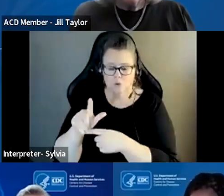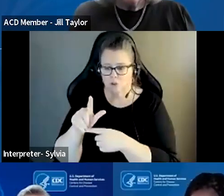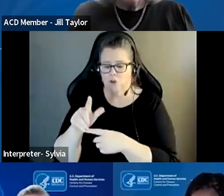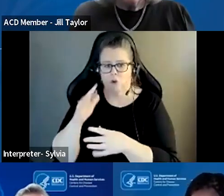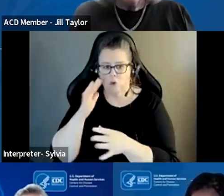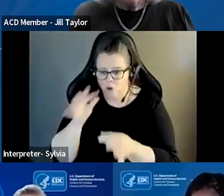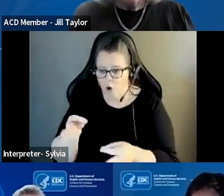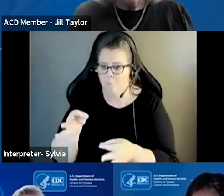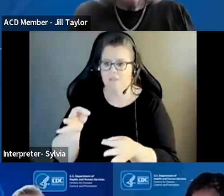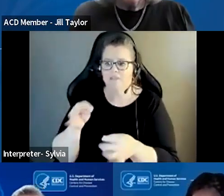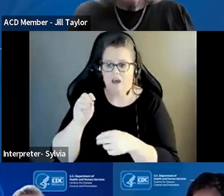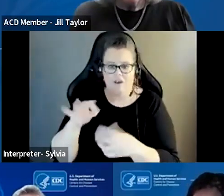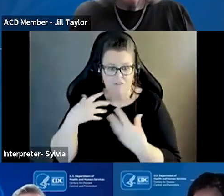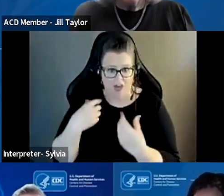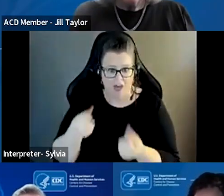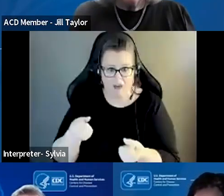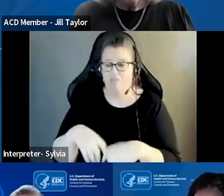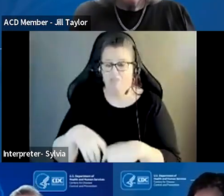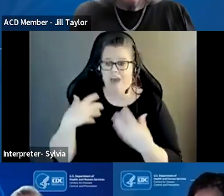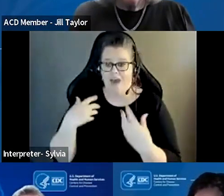Those are things that we absolutely need to consider.